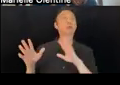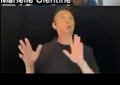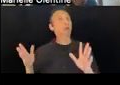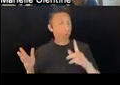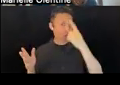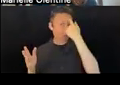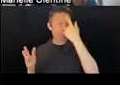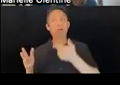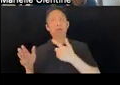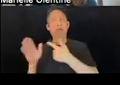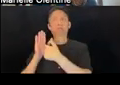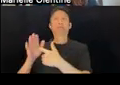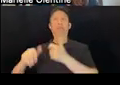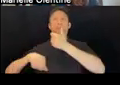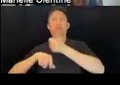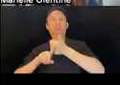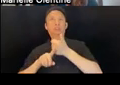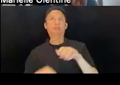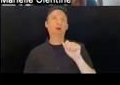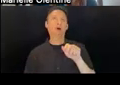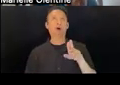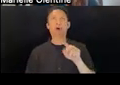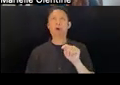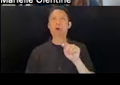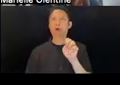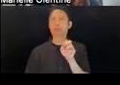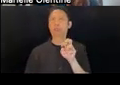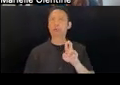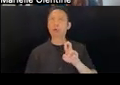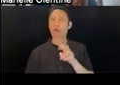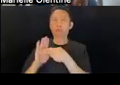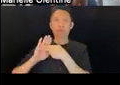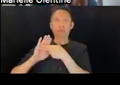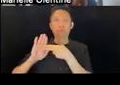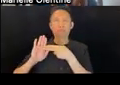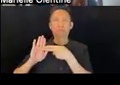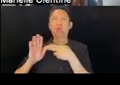the U.S. And there are multiple press kits for that film floating around that have a lot of screening